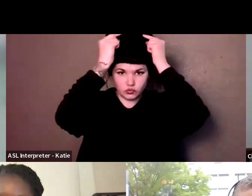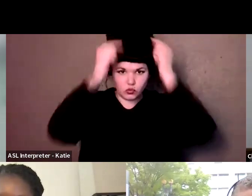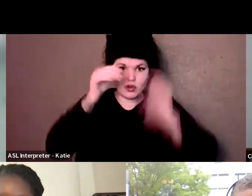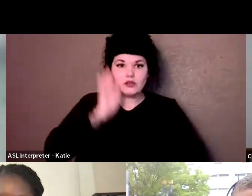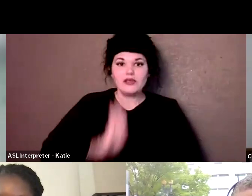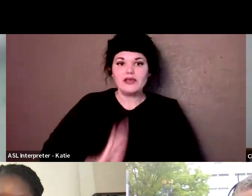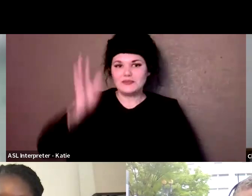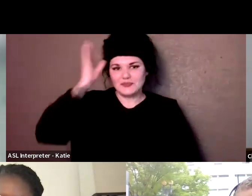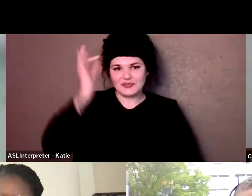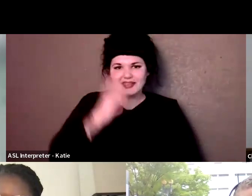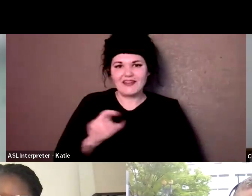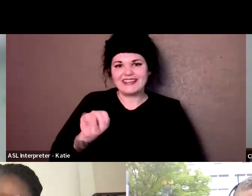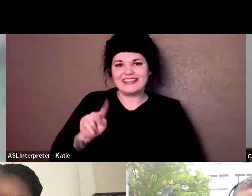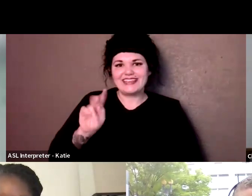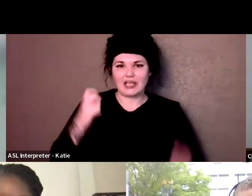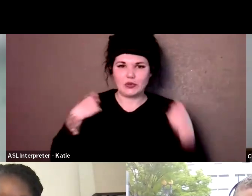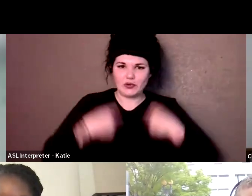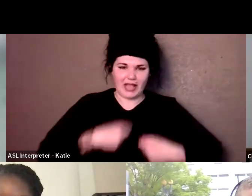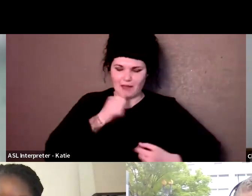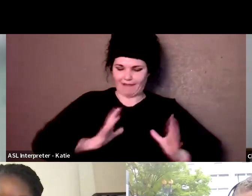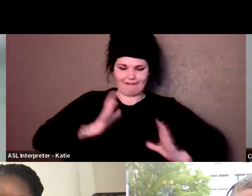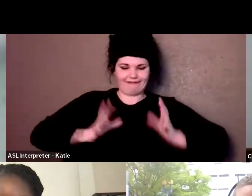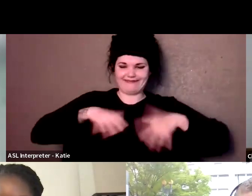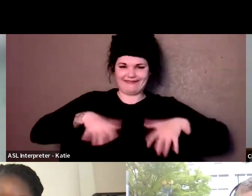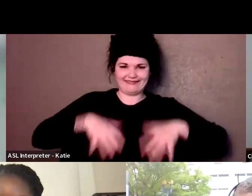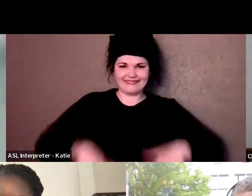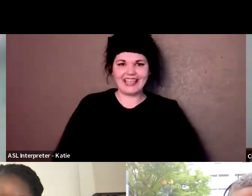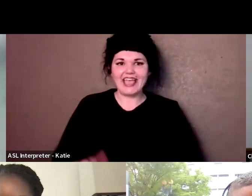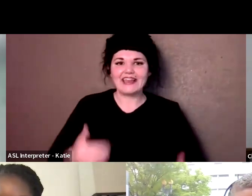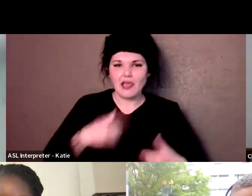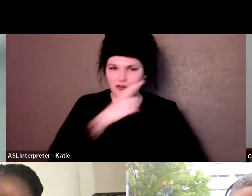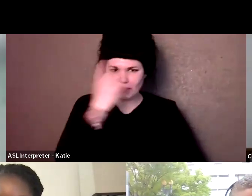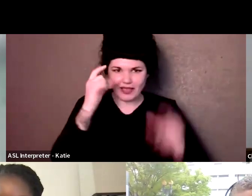of my my friends and I have black glasses and I'm wearing a black headset, and probably